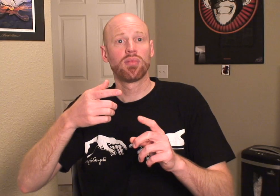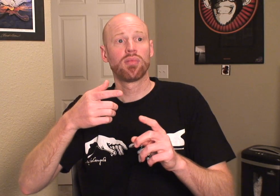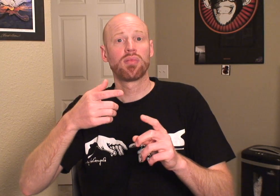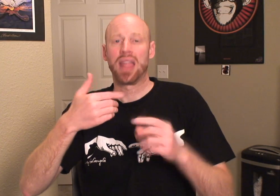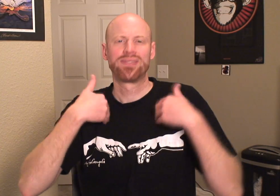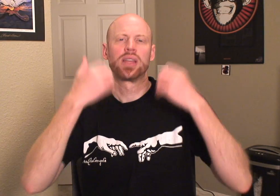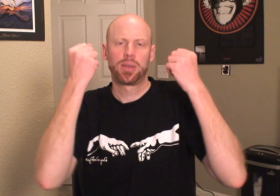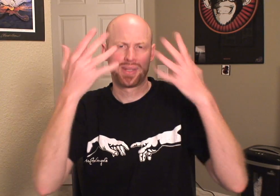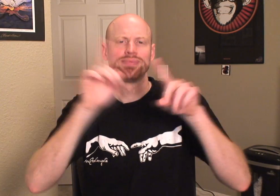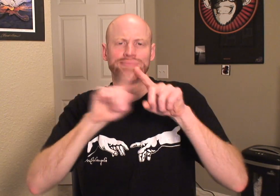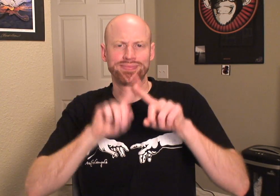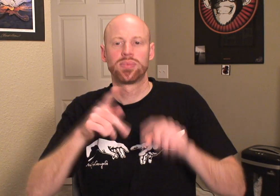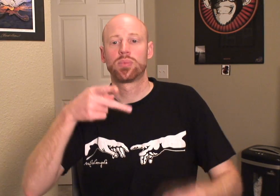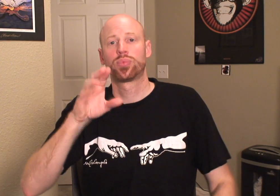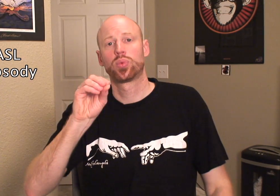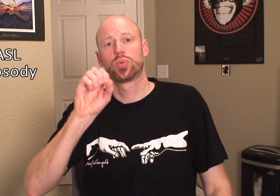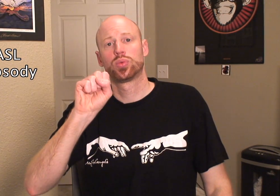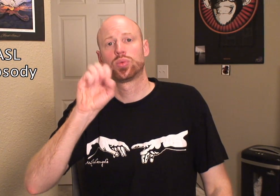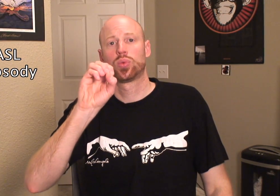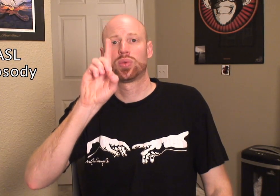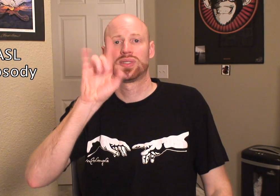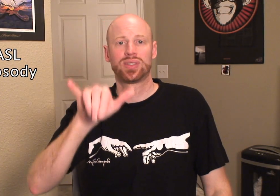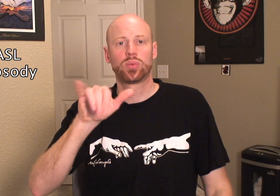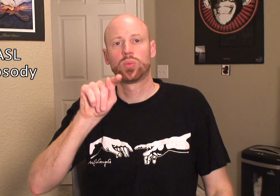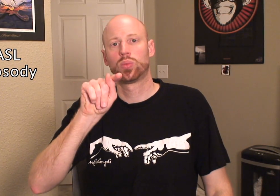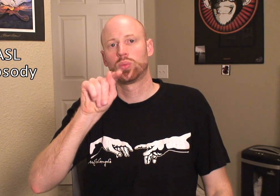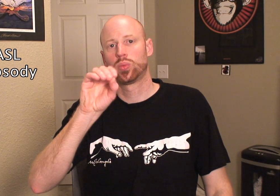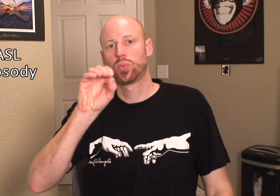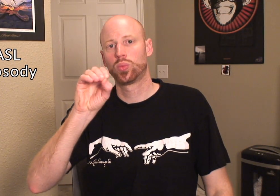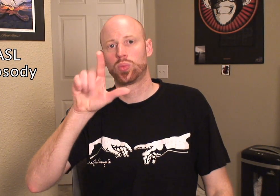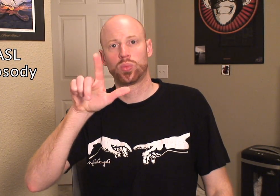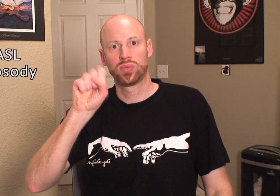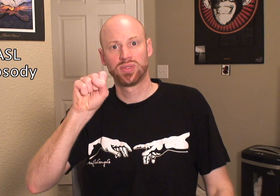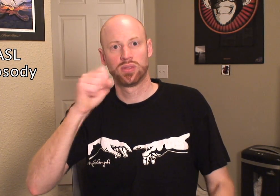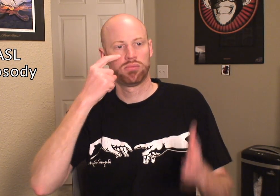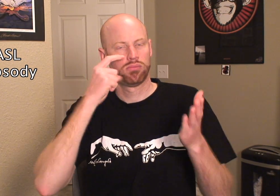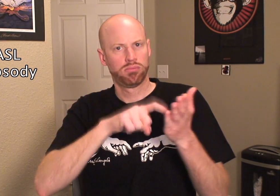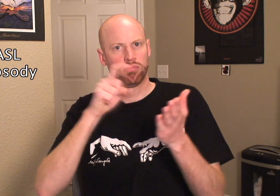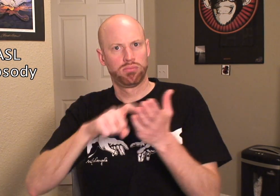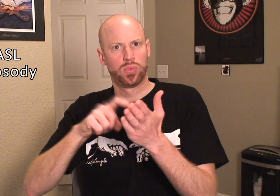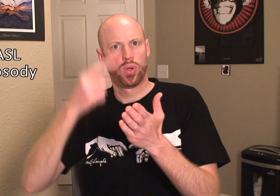There are many ASL prosodic tools which indicate